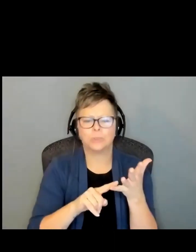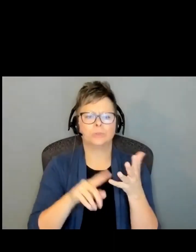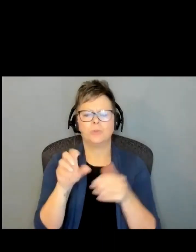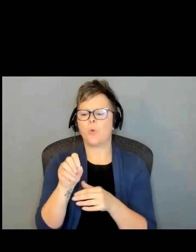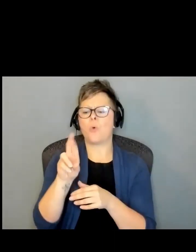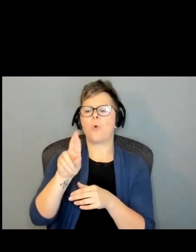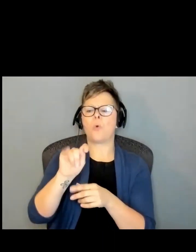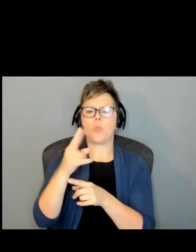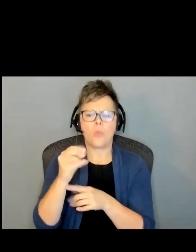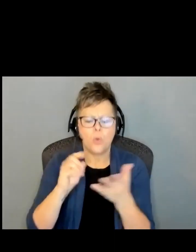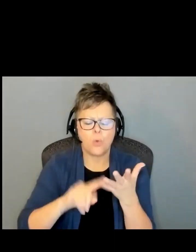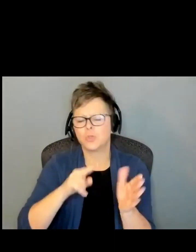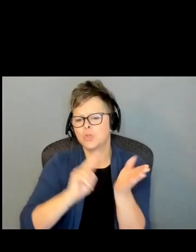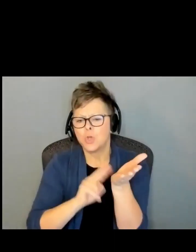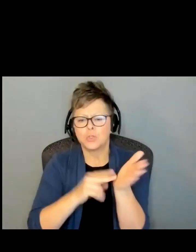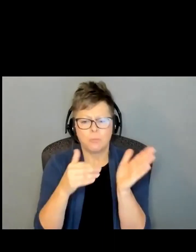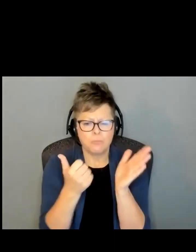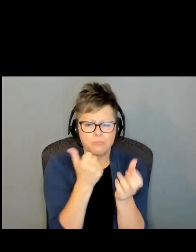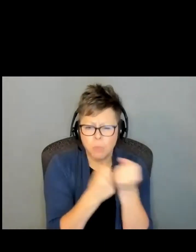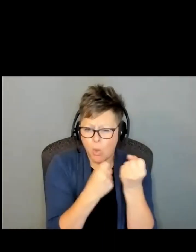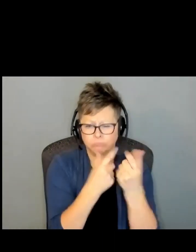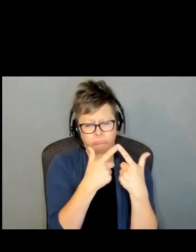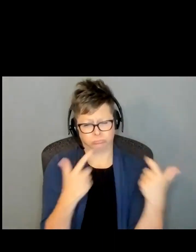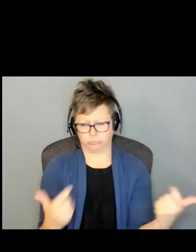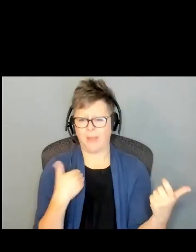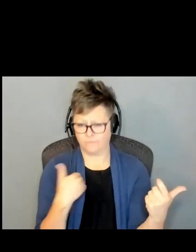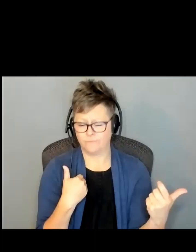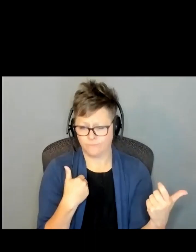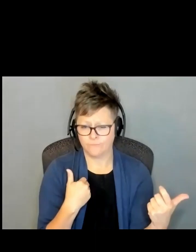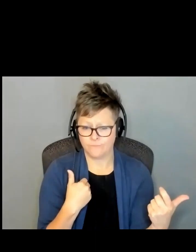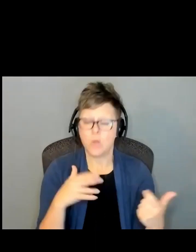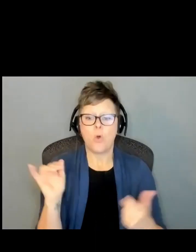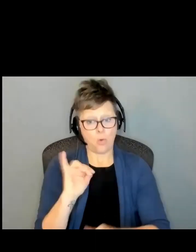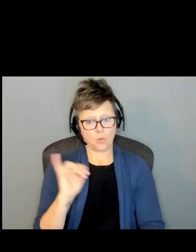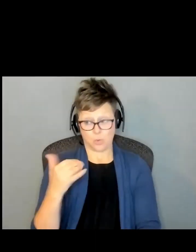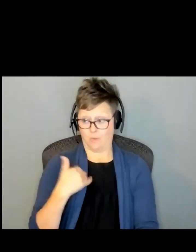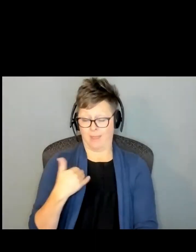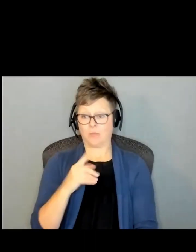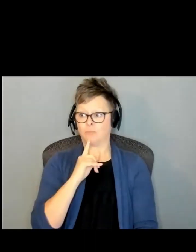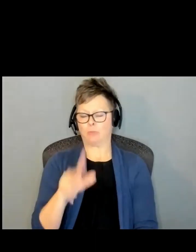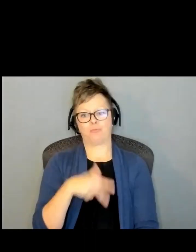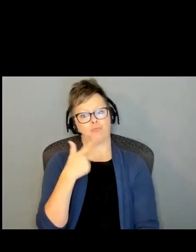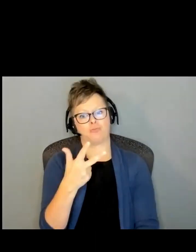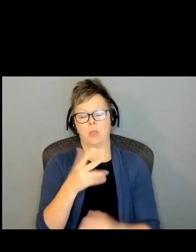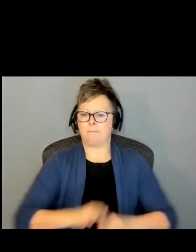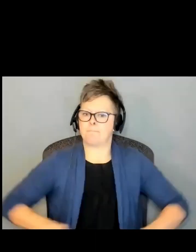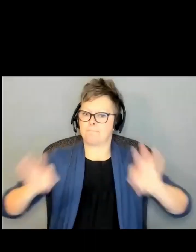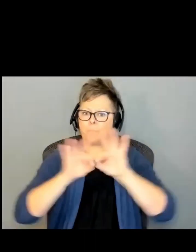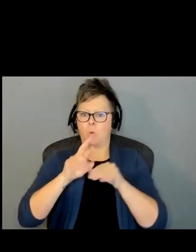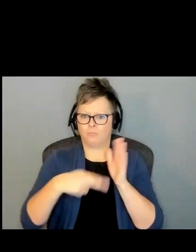as nursing support. Additionally, we are afforded with three very important roles in promoting independence